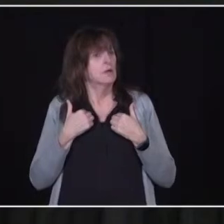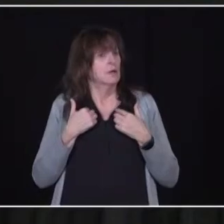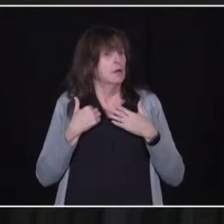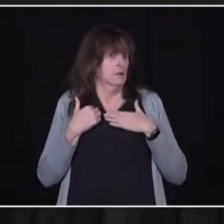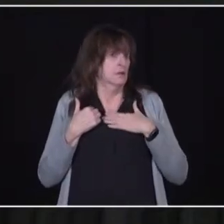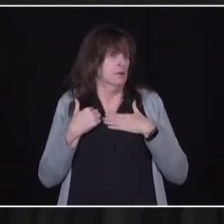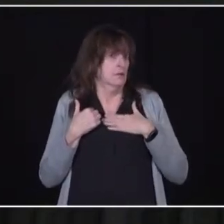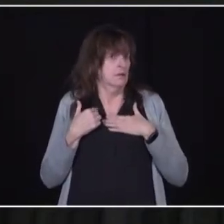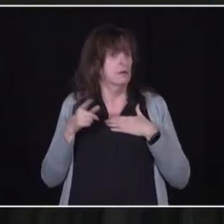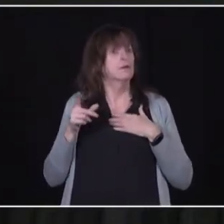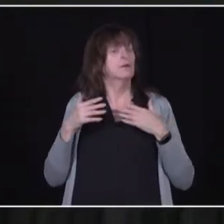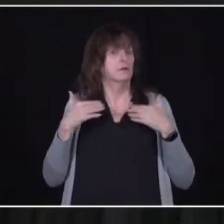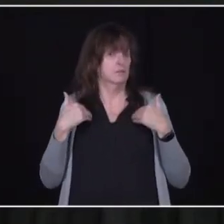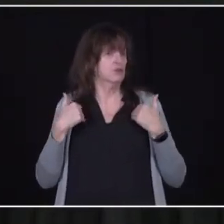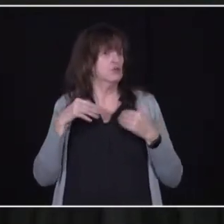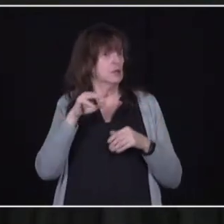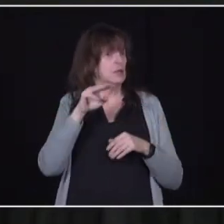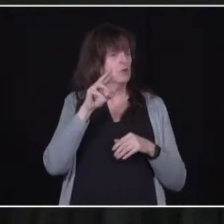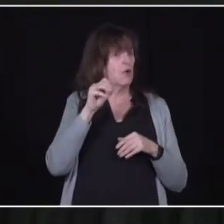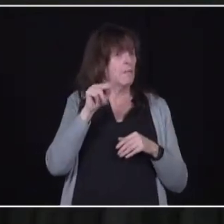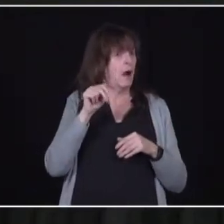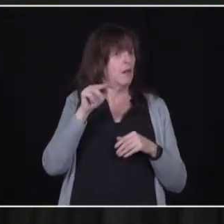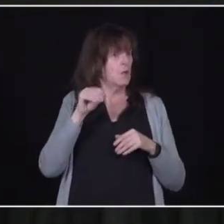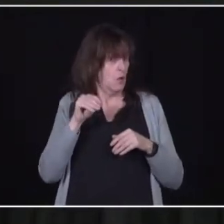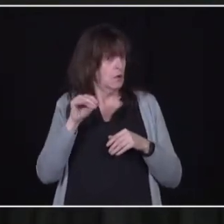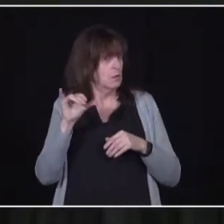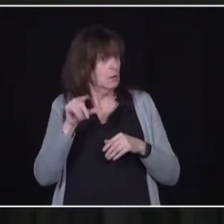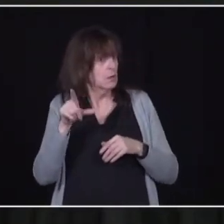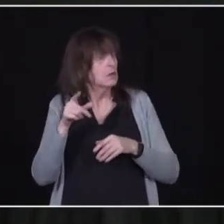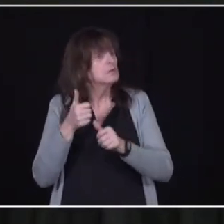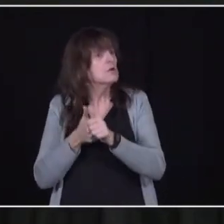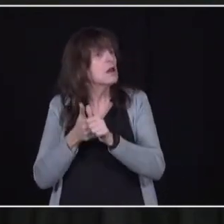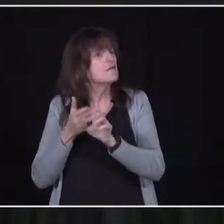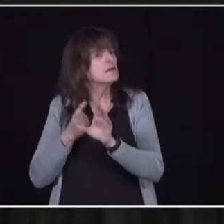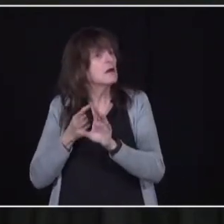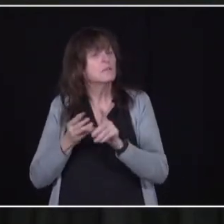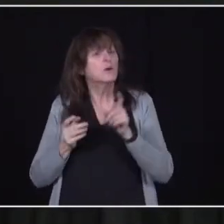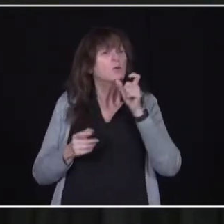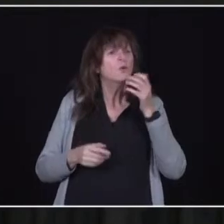Fullerton. Not me, not Ross. He is part of it.